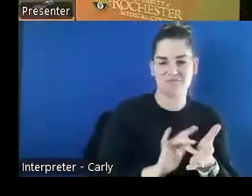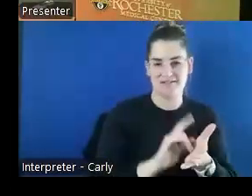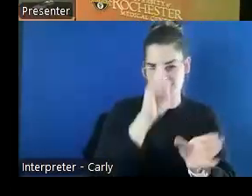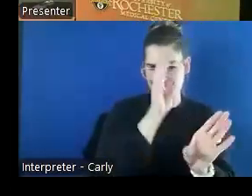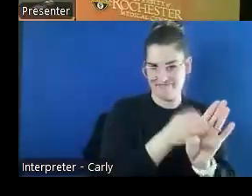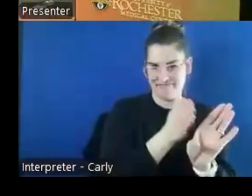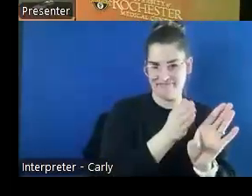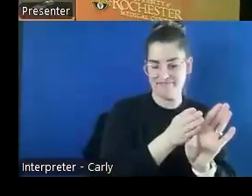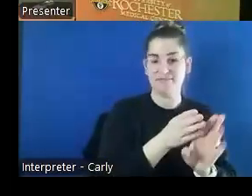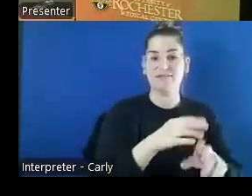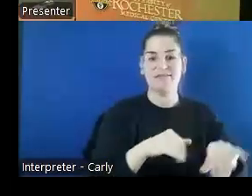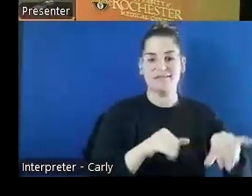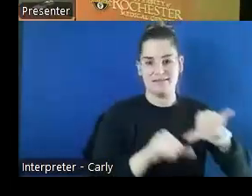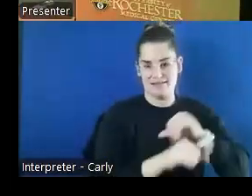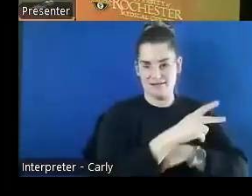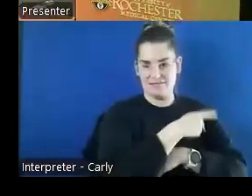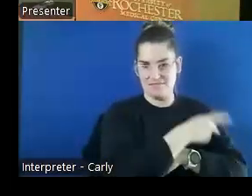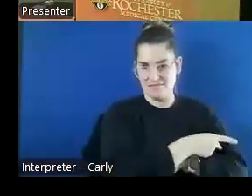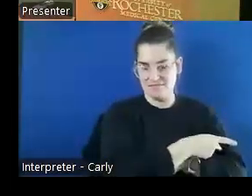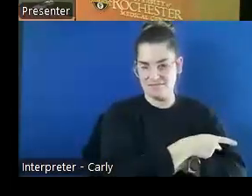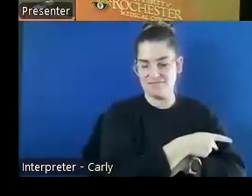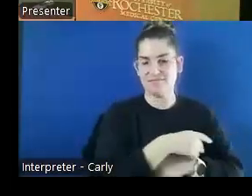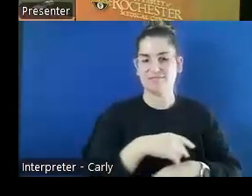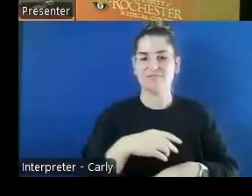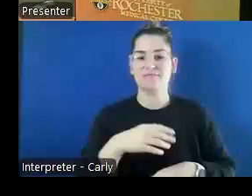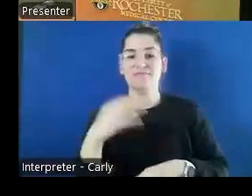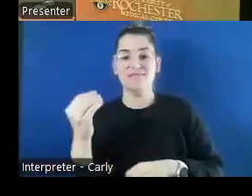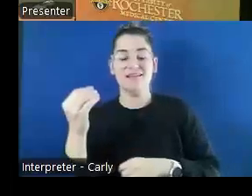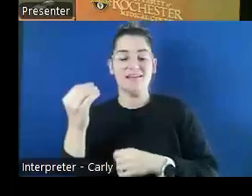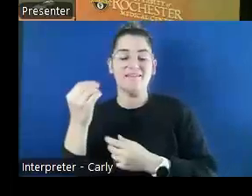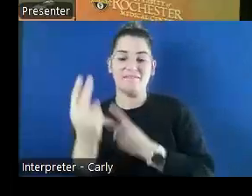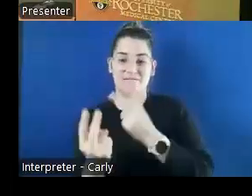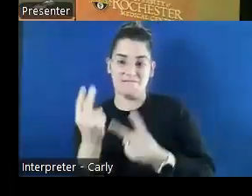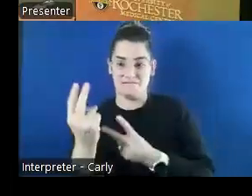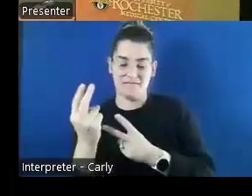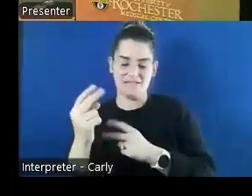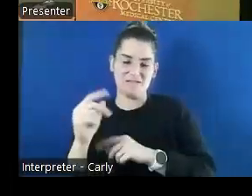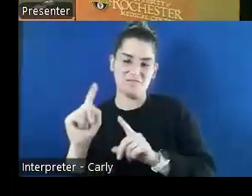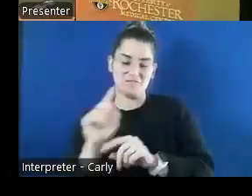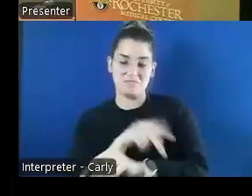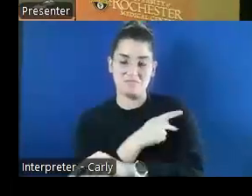inpatient unit and the outpatient primary care practice which you heard um Dr Brazil is the